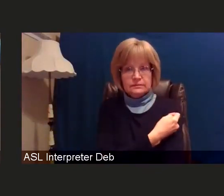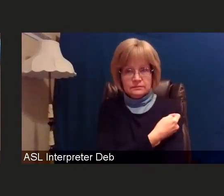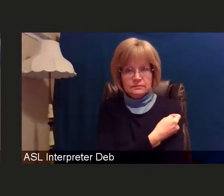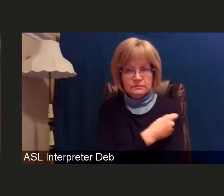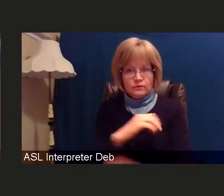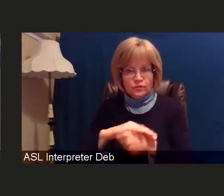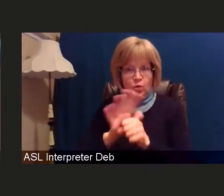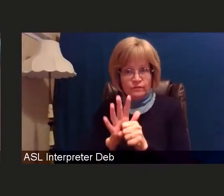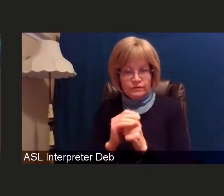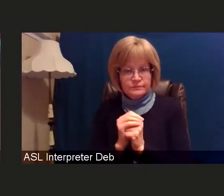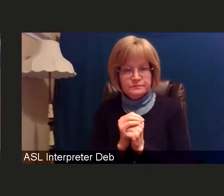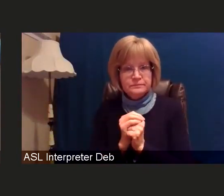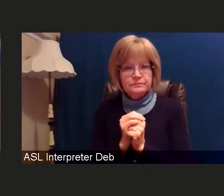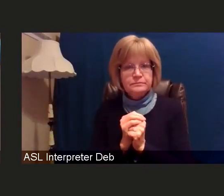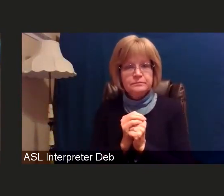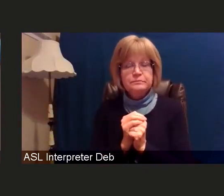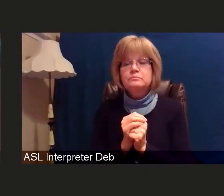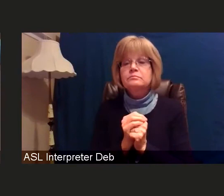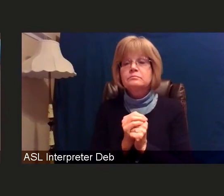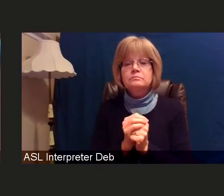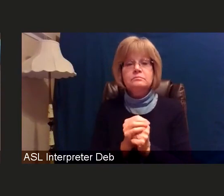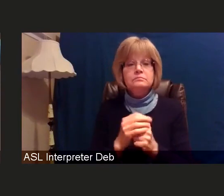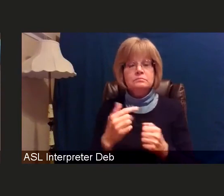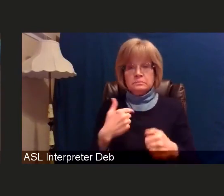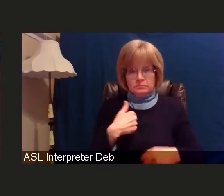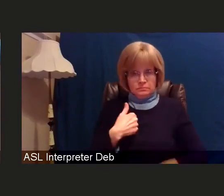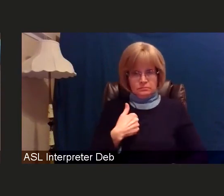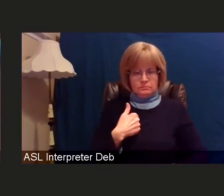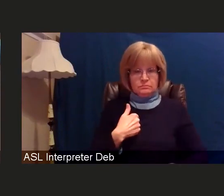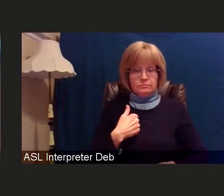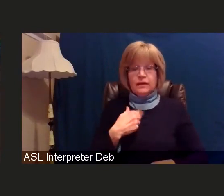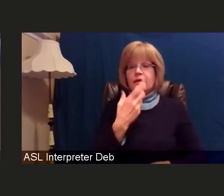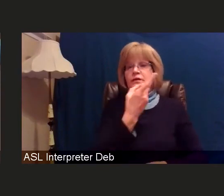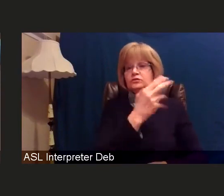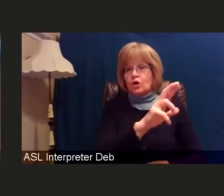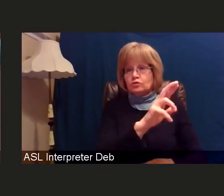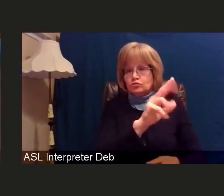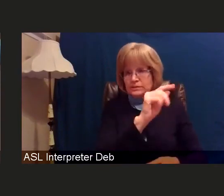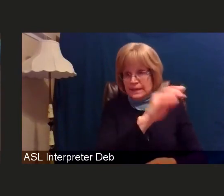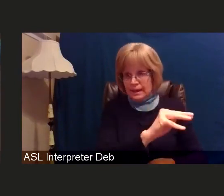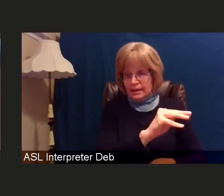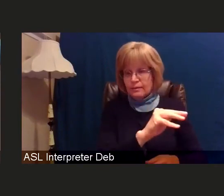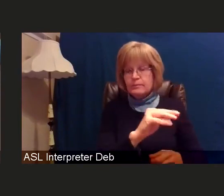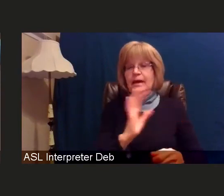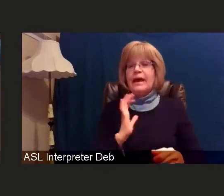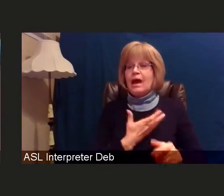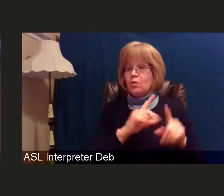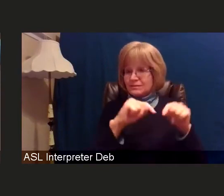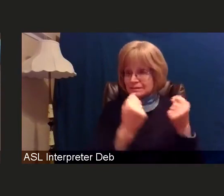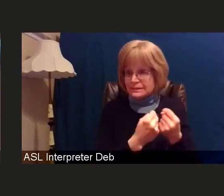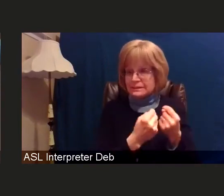At Beebe, I can tell you that I and Dr. Tam, and the rest of the team, we all take pride